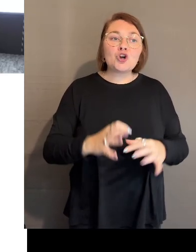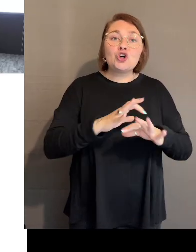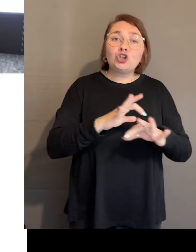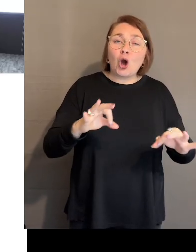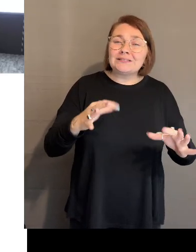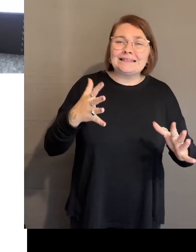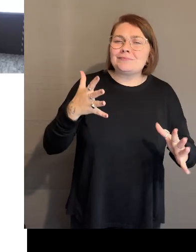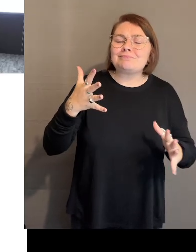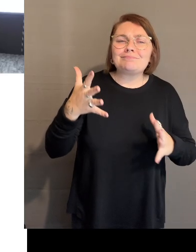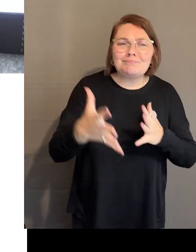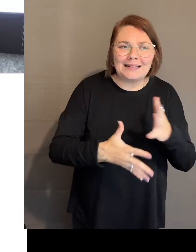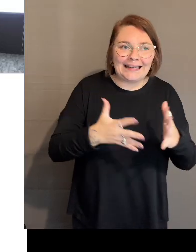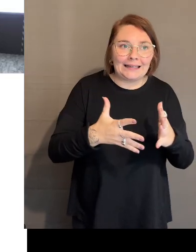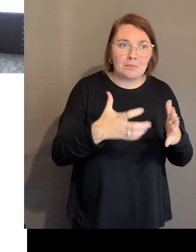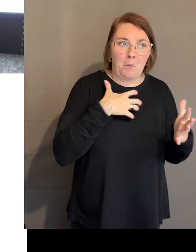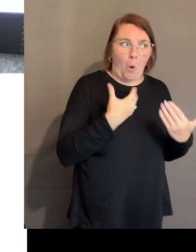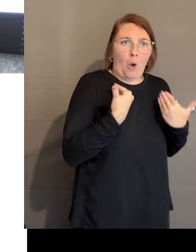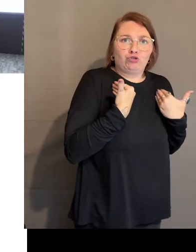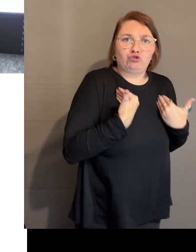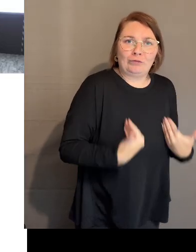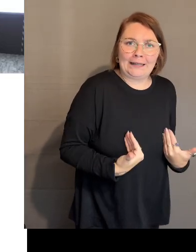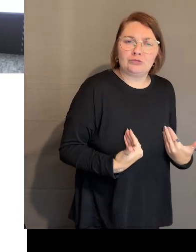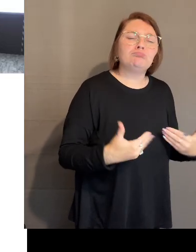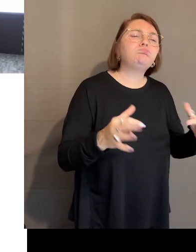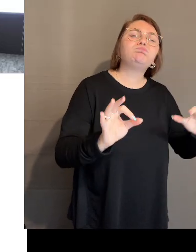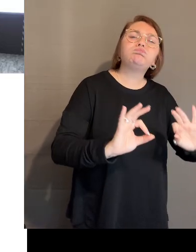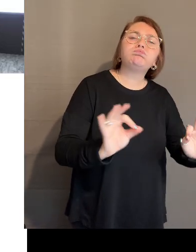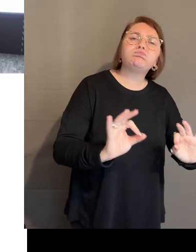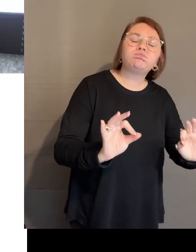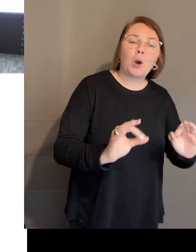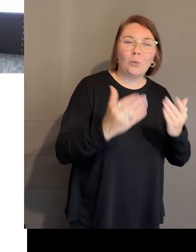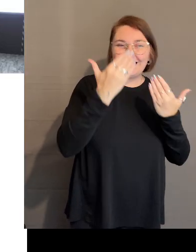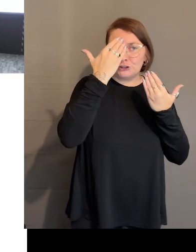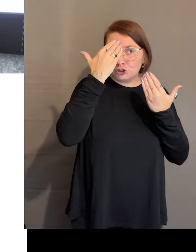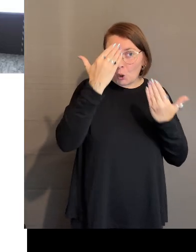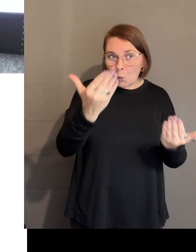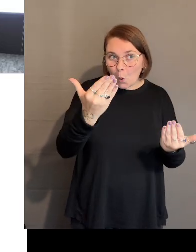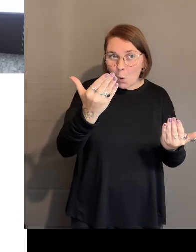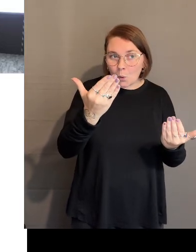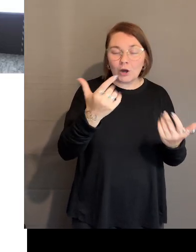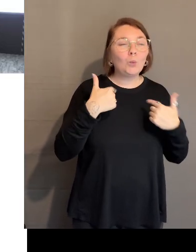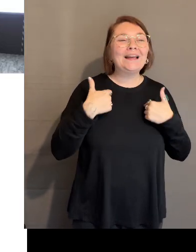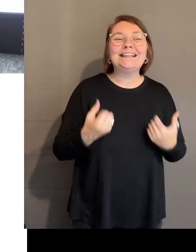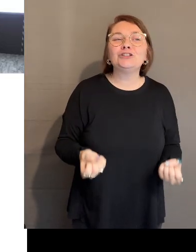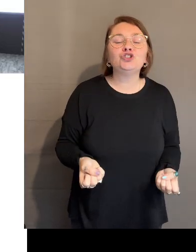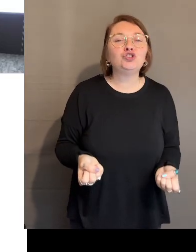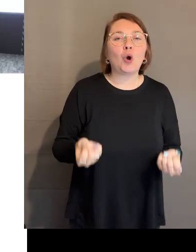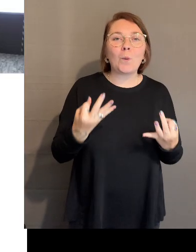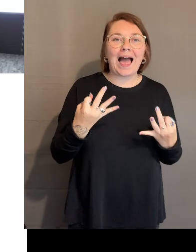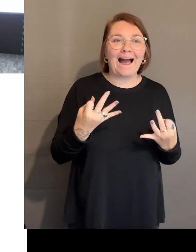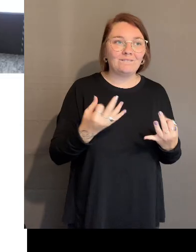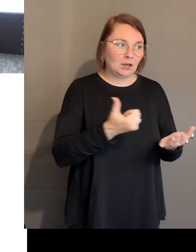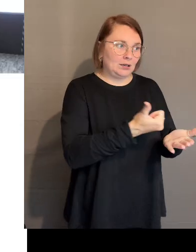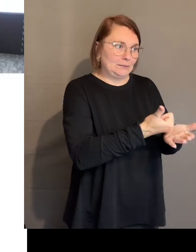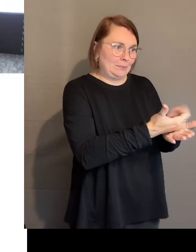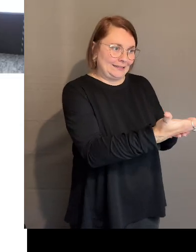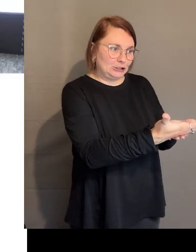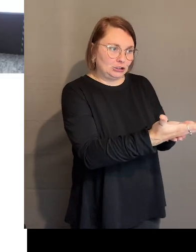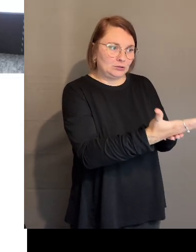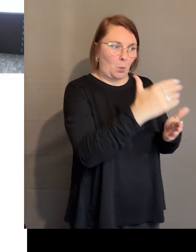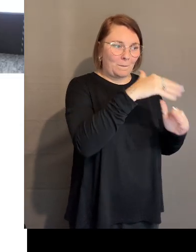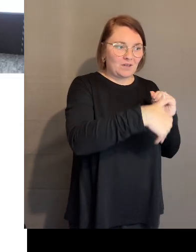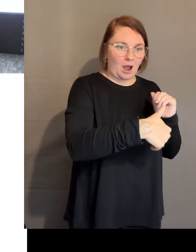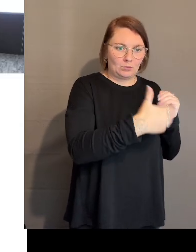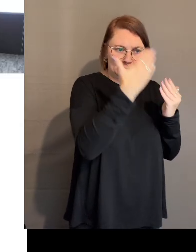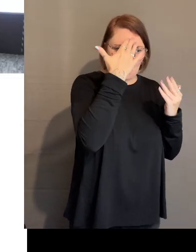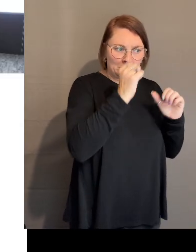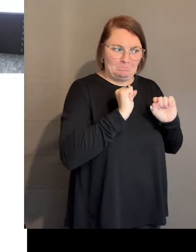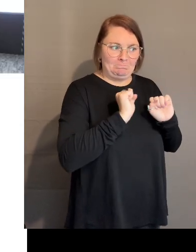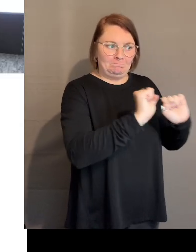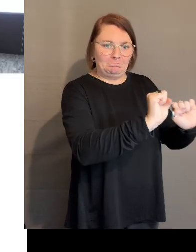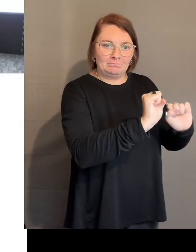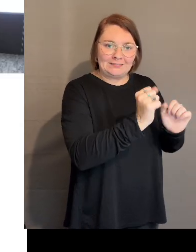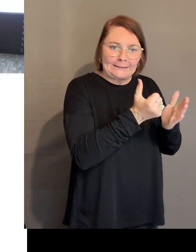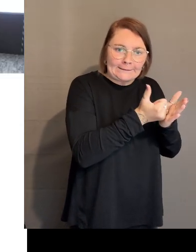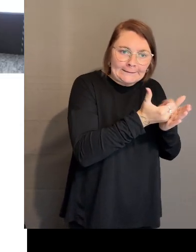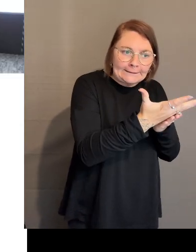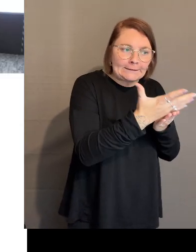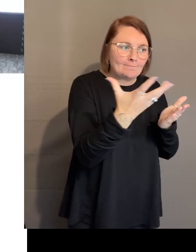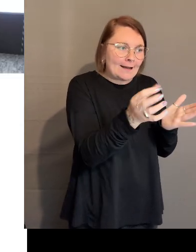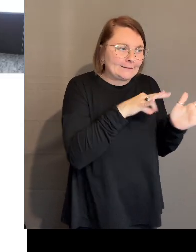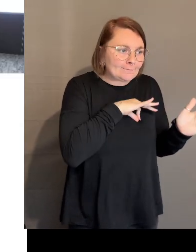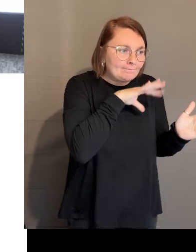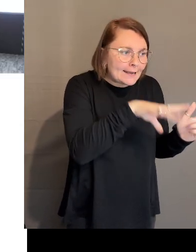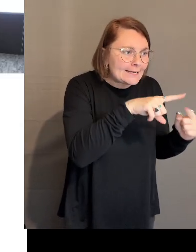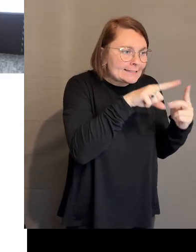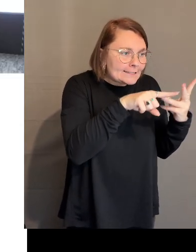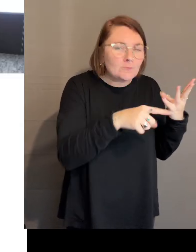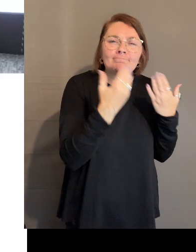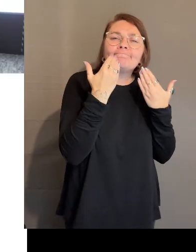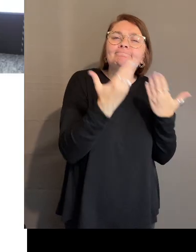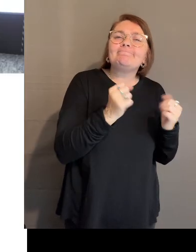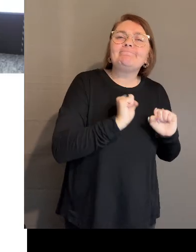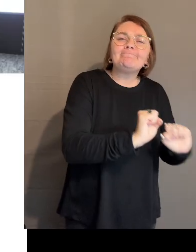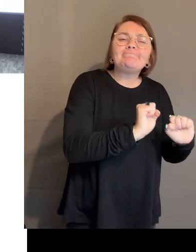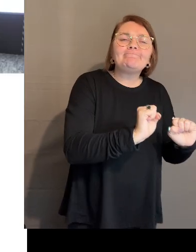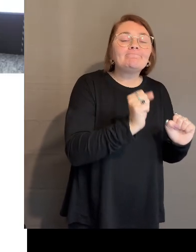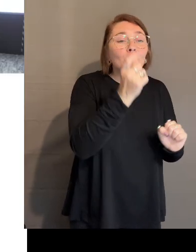This doesn't mean that they're richer, necessarily, right? We don't know… we don't have their expenditure. We don't know their expenditures, or what they have to pay. So this could be